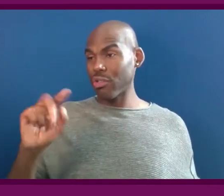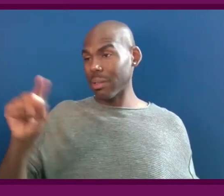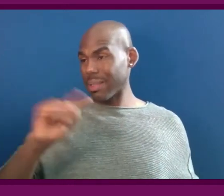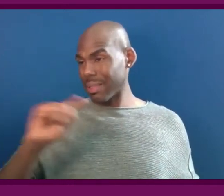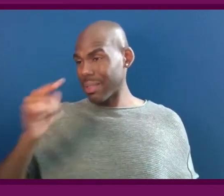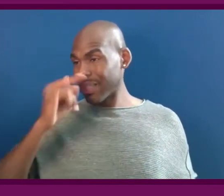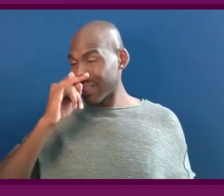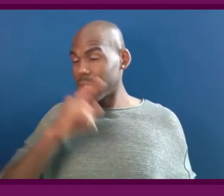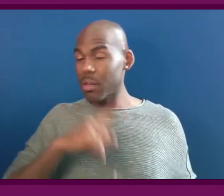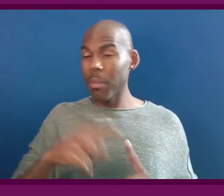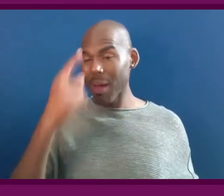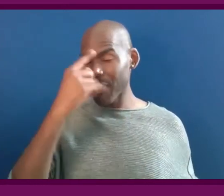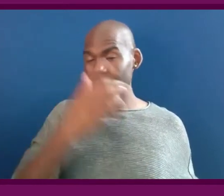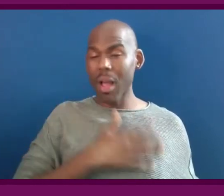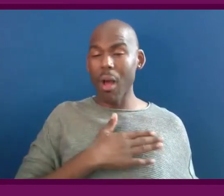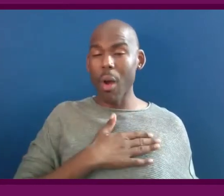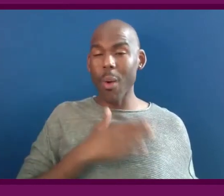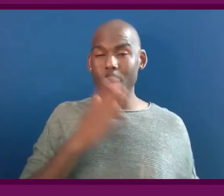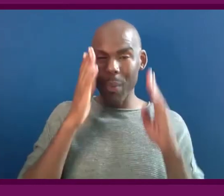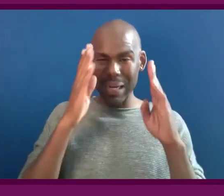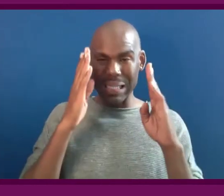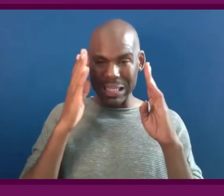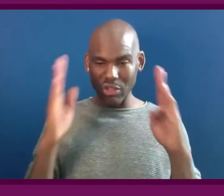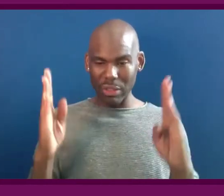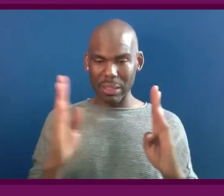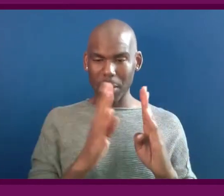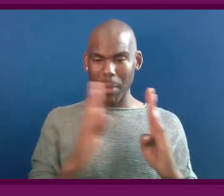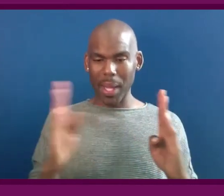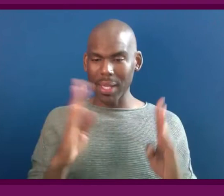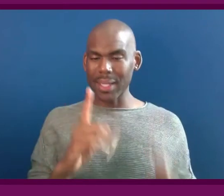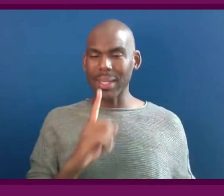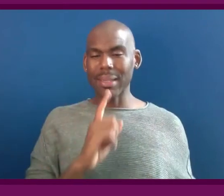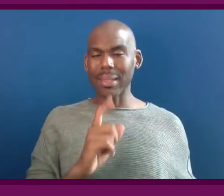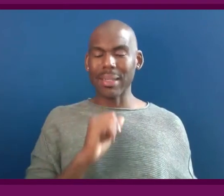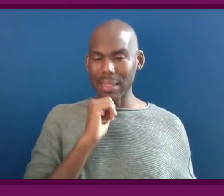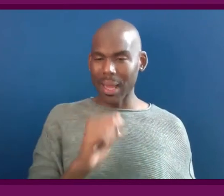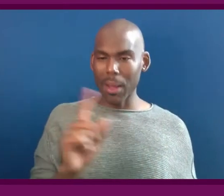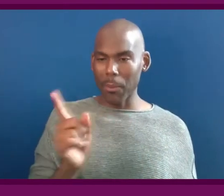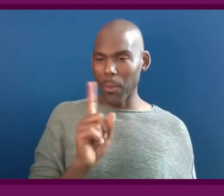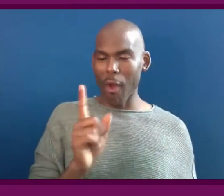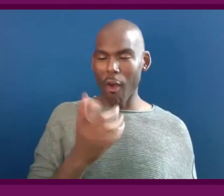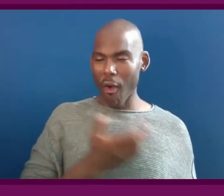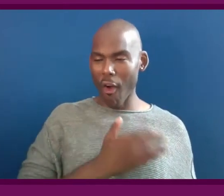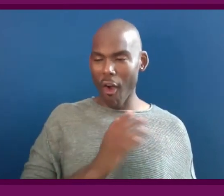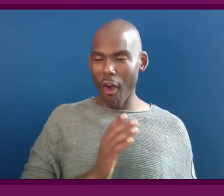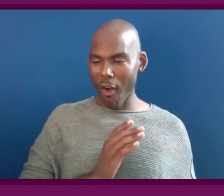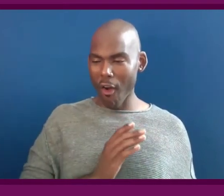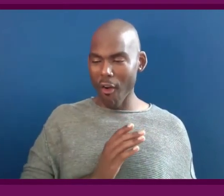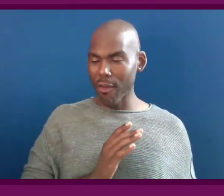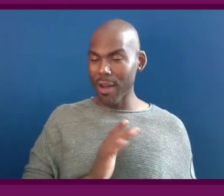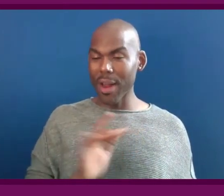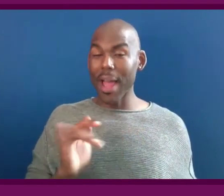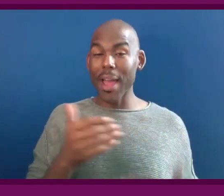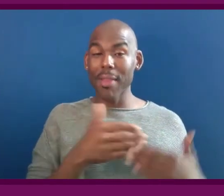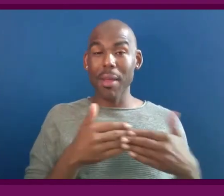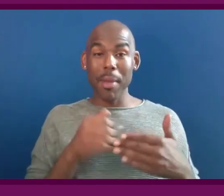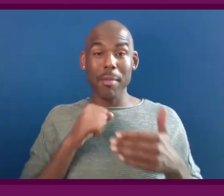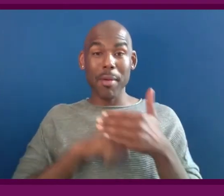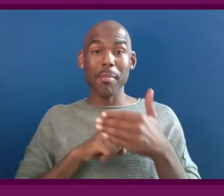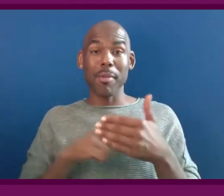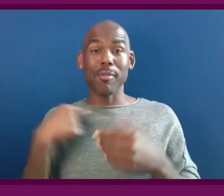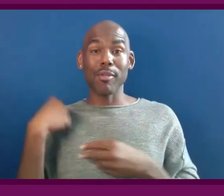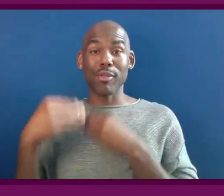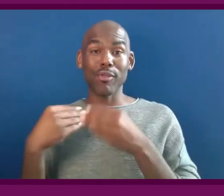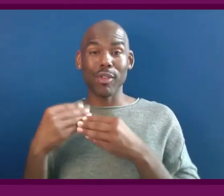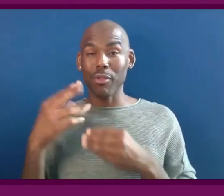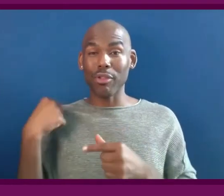I think our attention spans are not where the boomer generations or Generation X, we